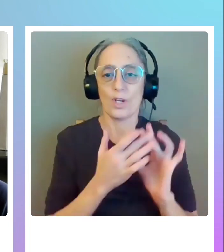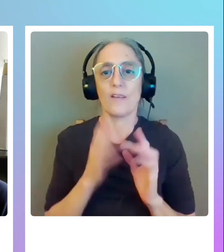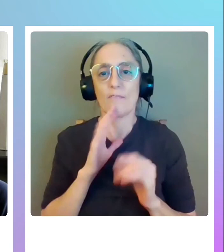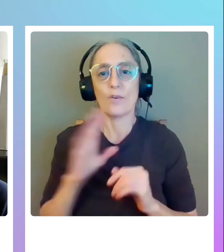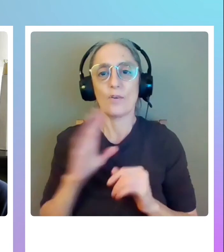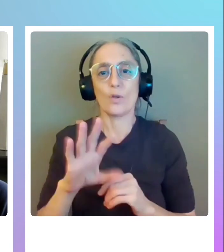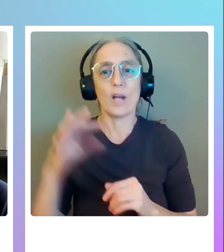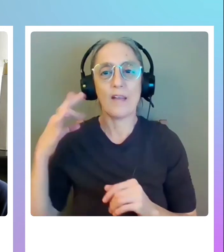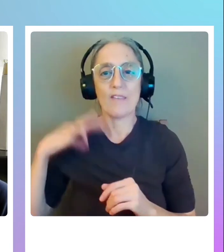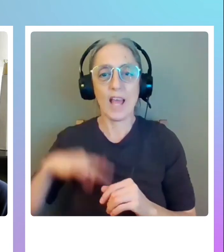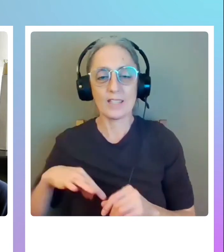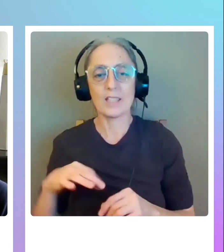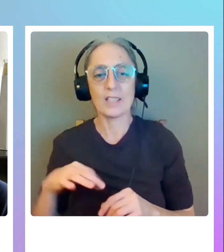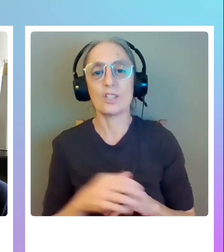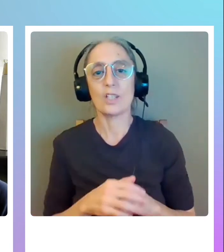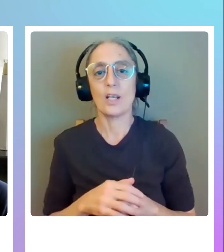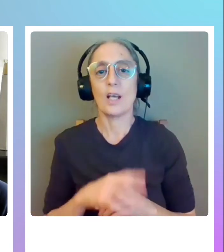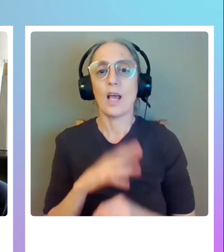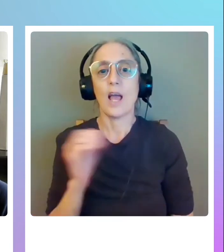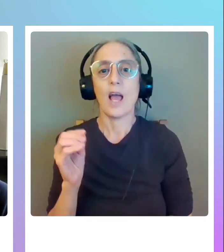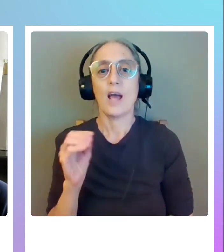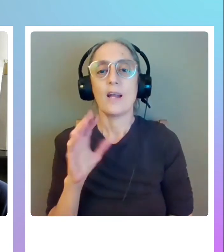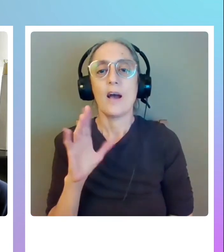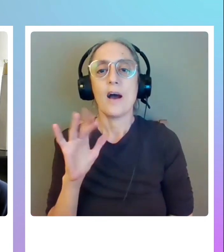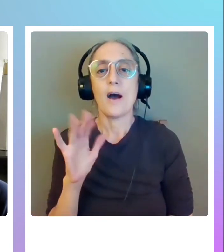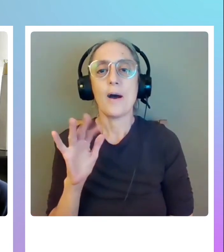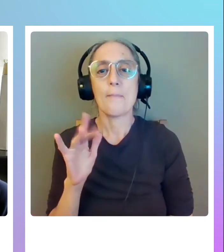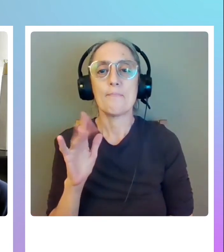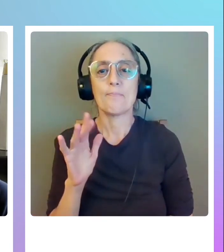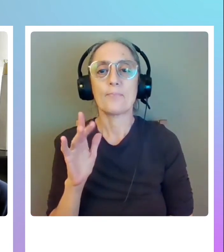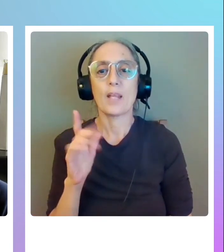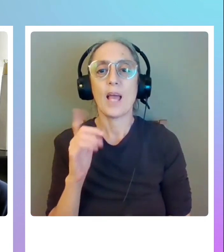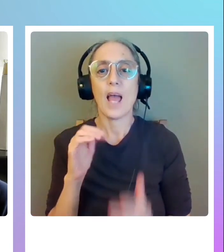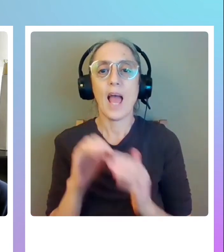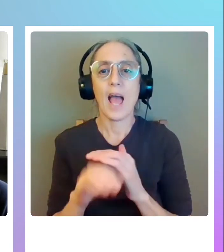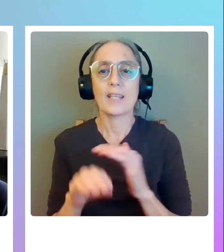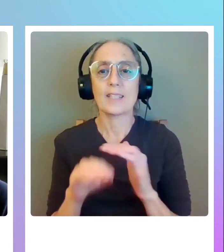and access different people